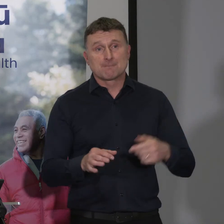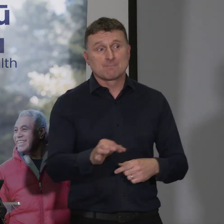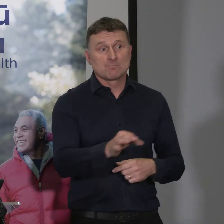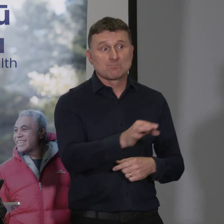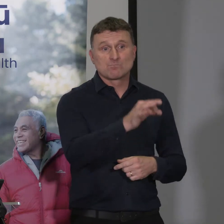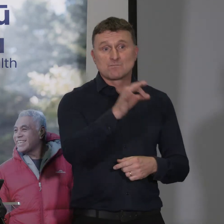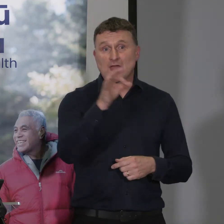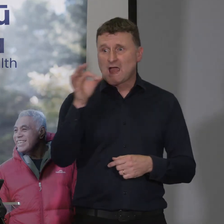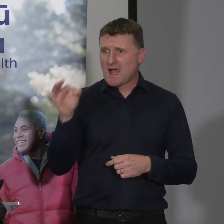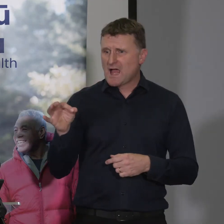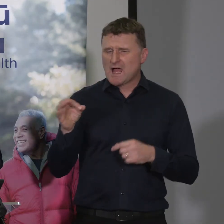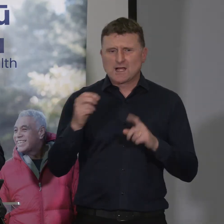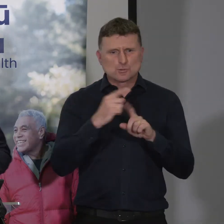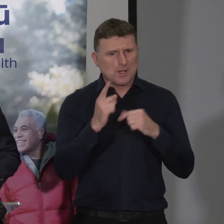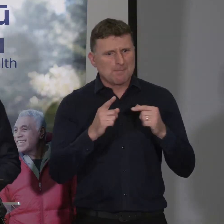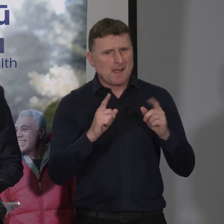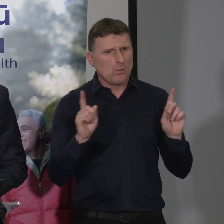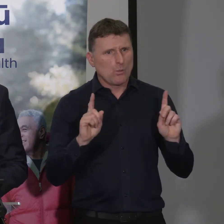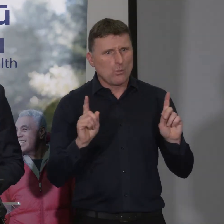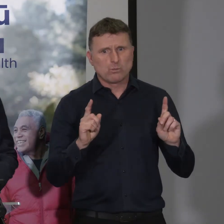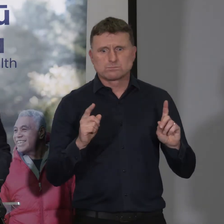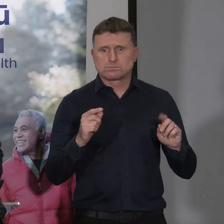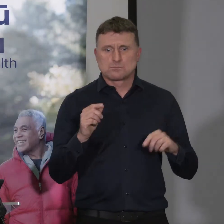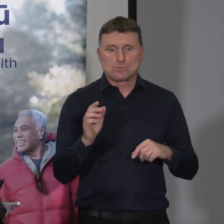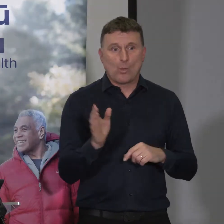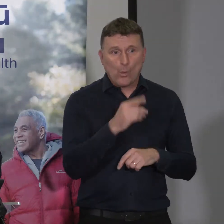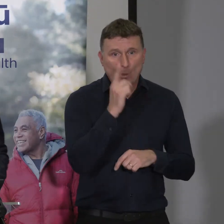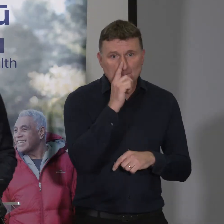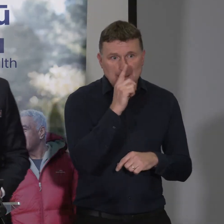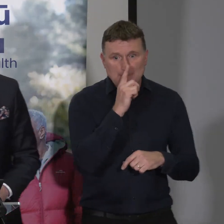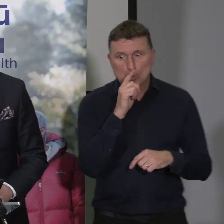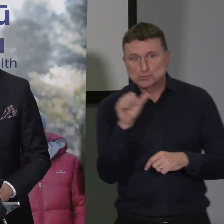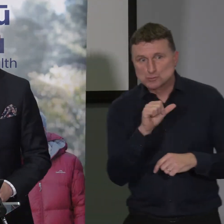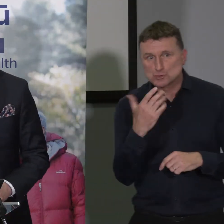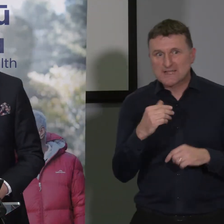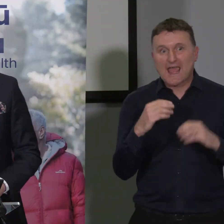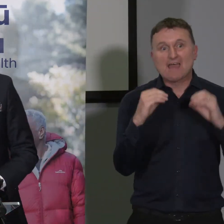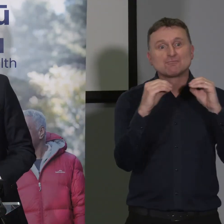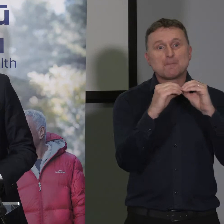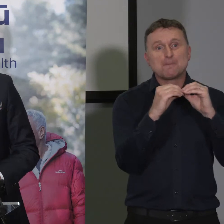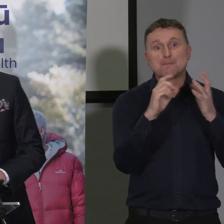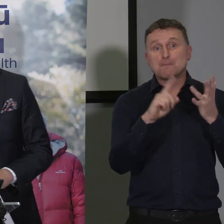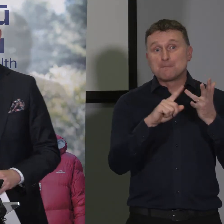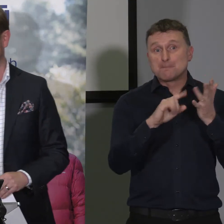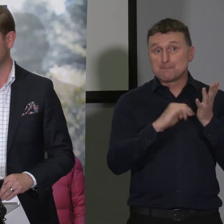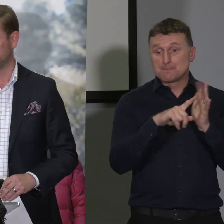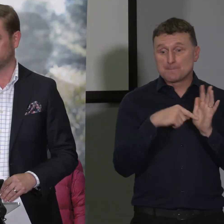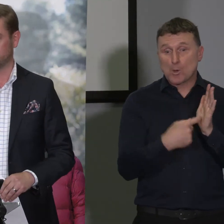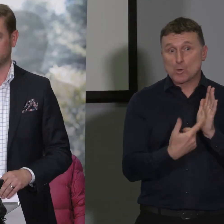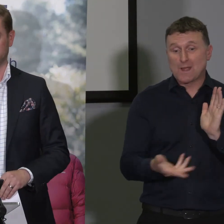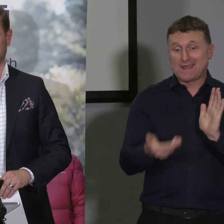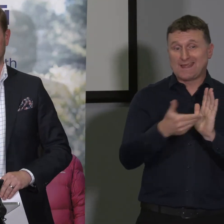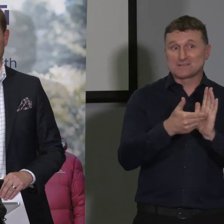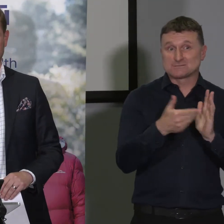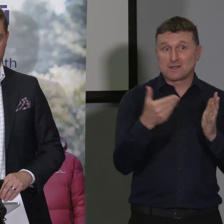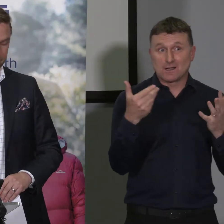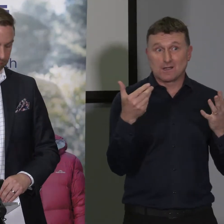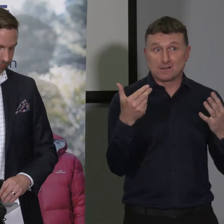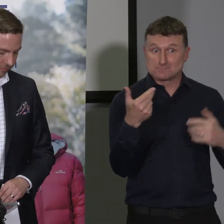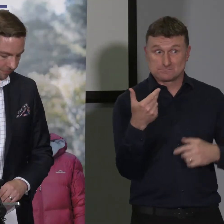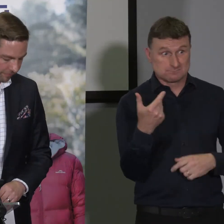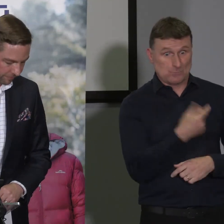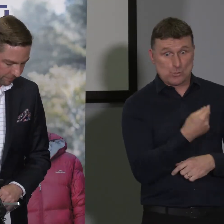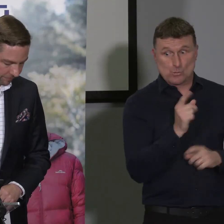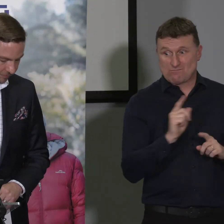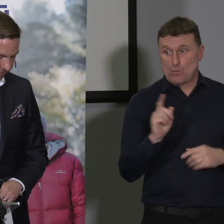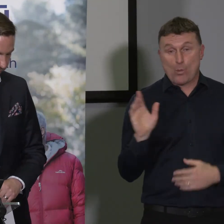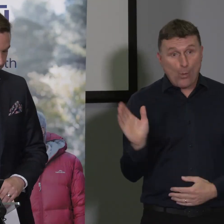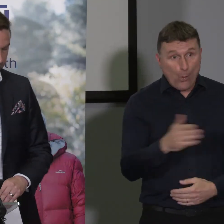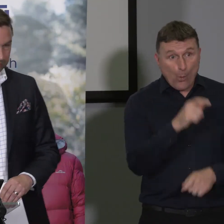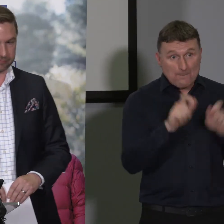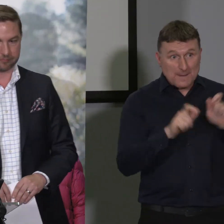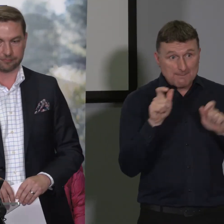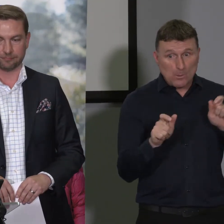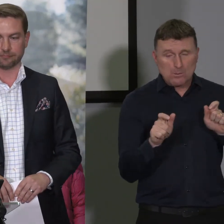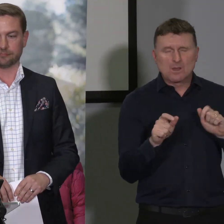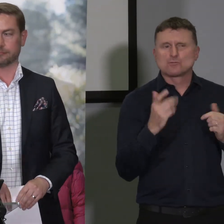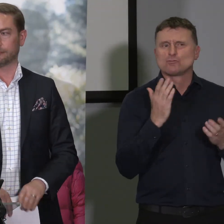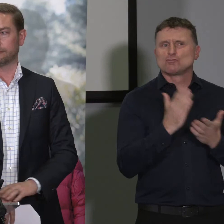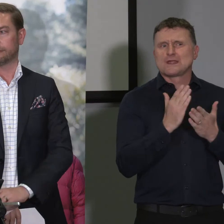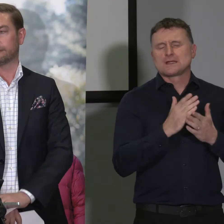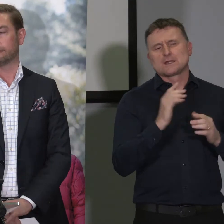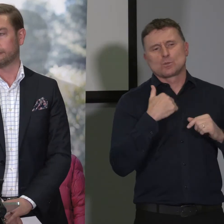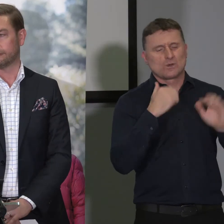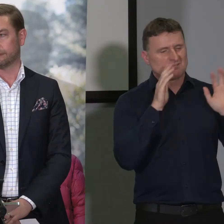Did you consider abuse to